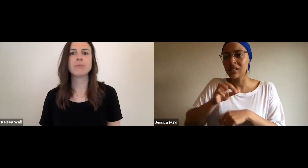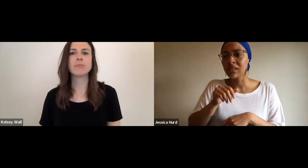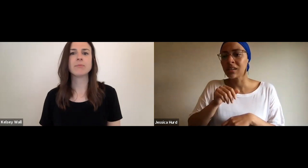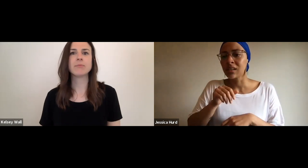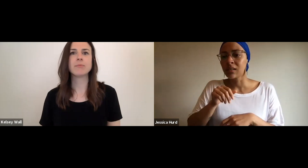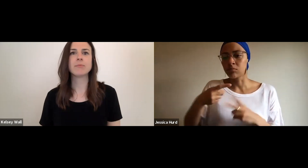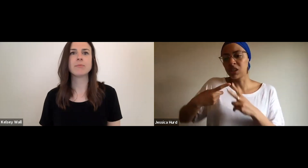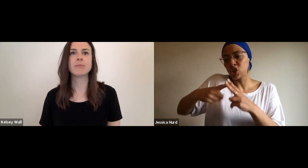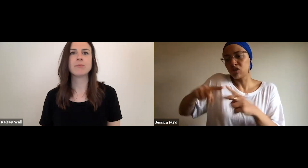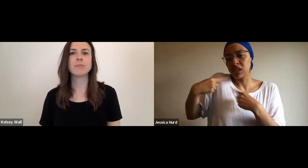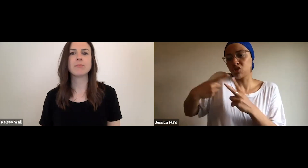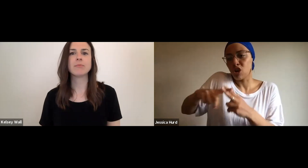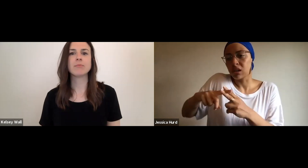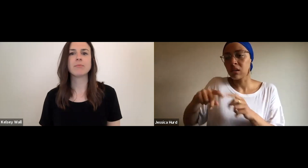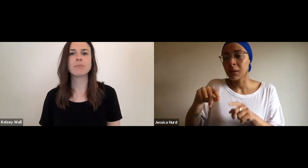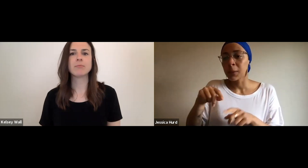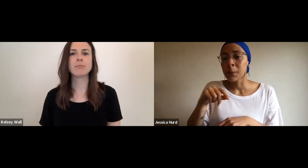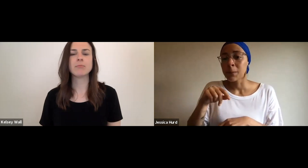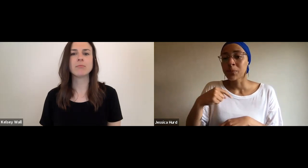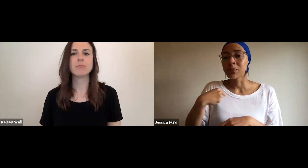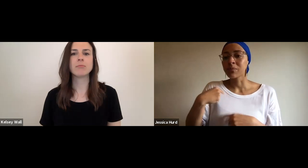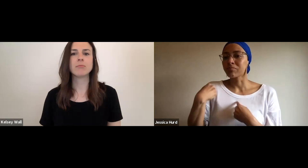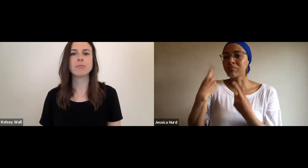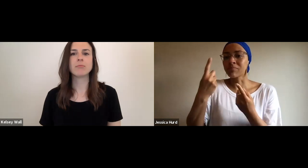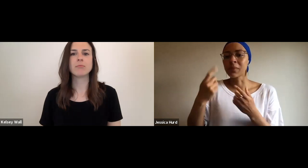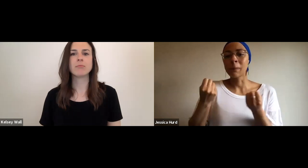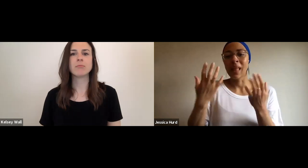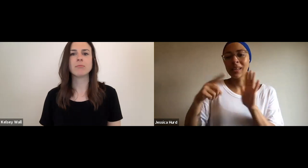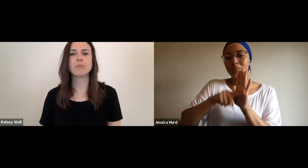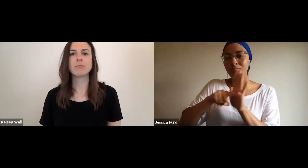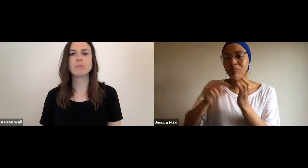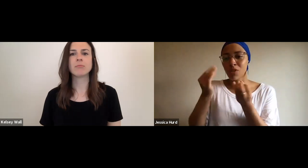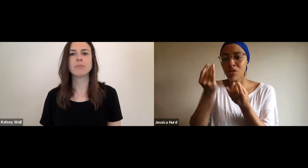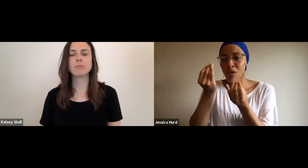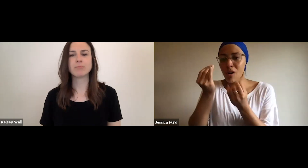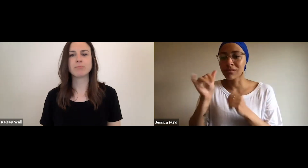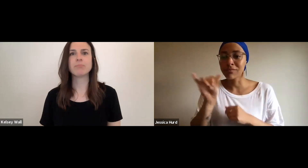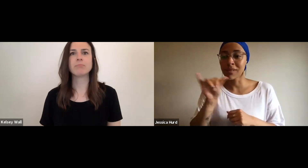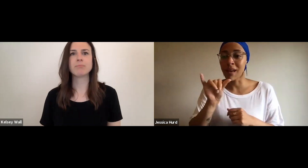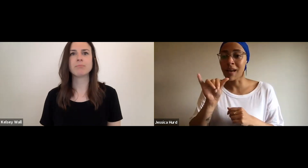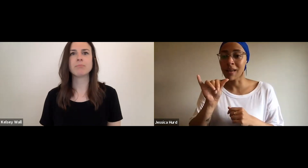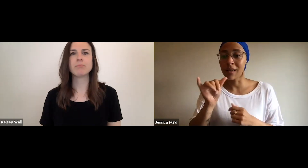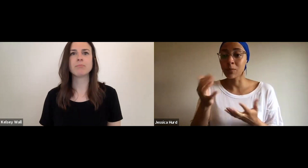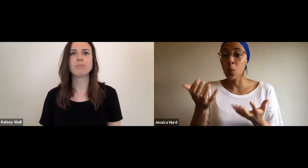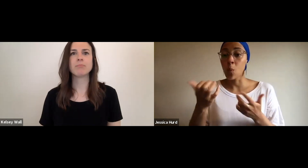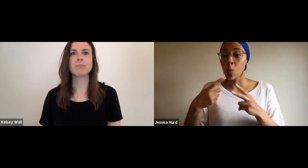"I've been having anxiety since COVID-19 started. "I've had many negative thoughts.